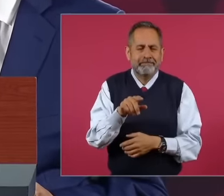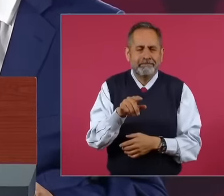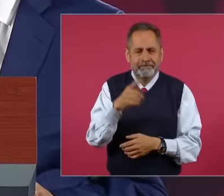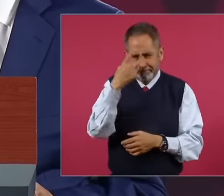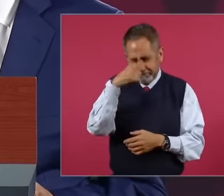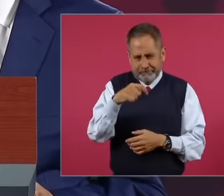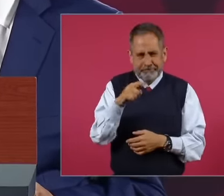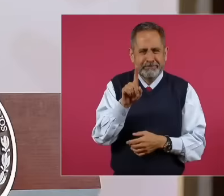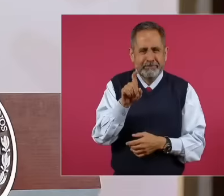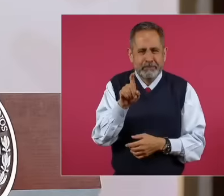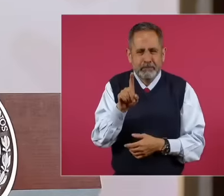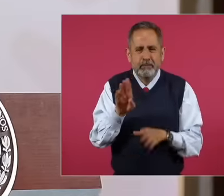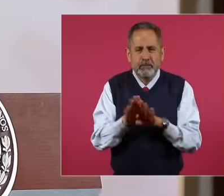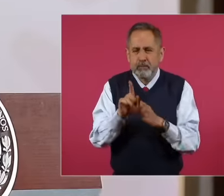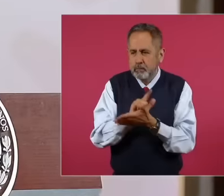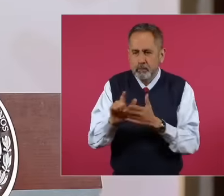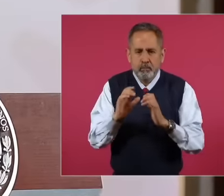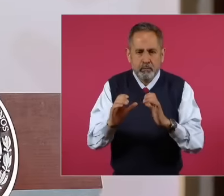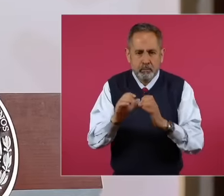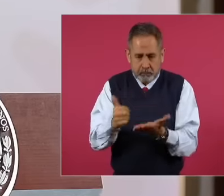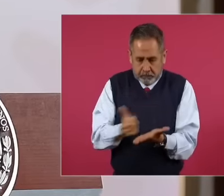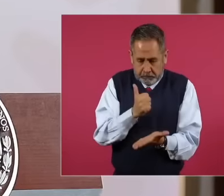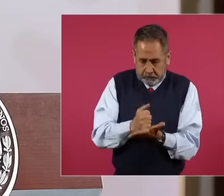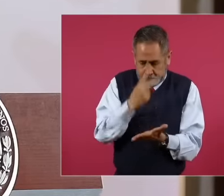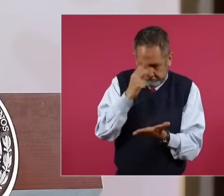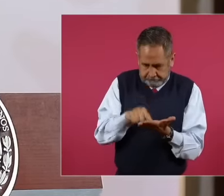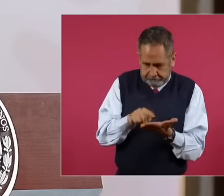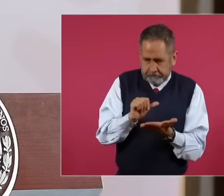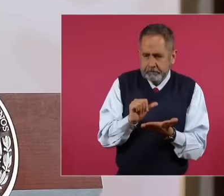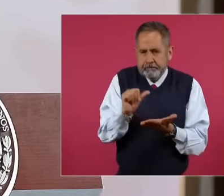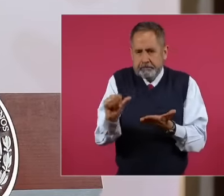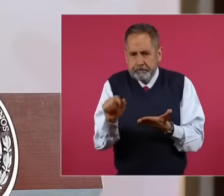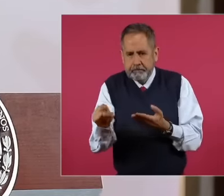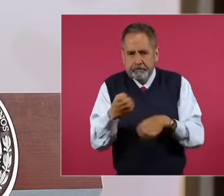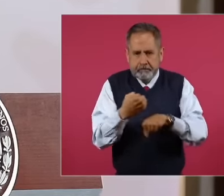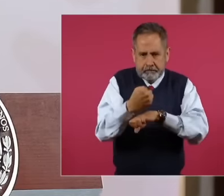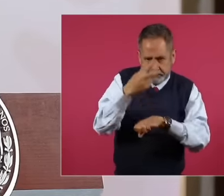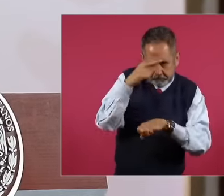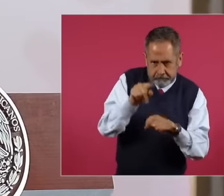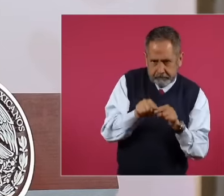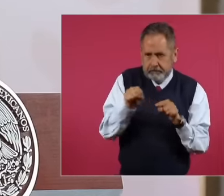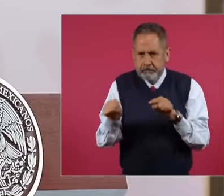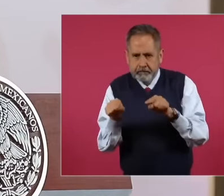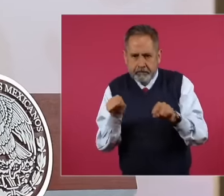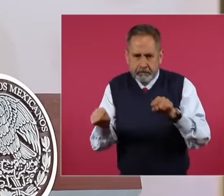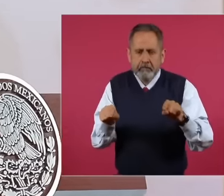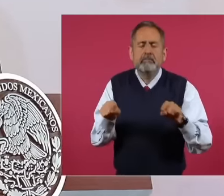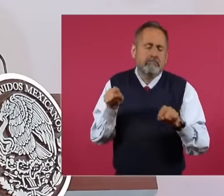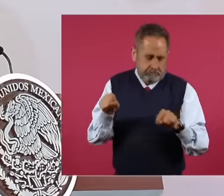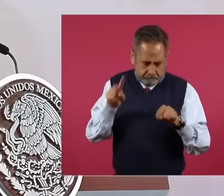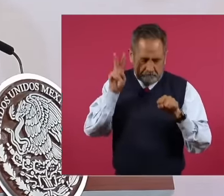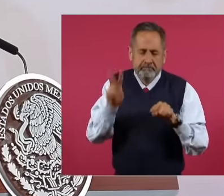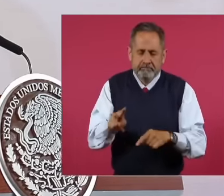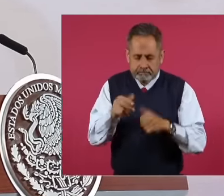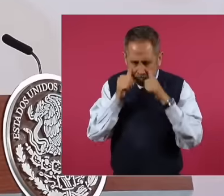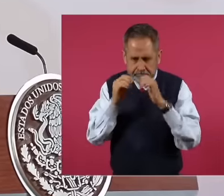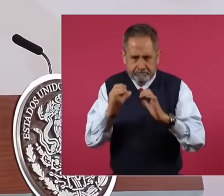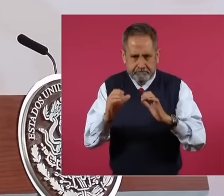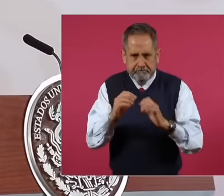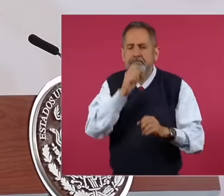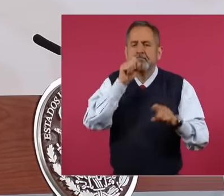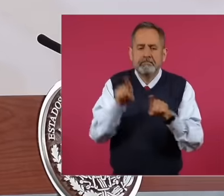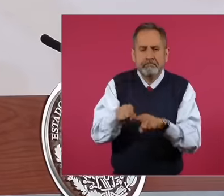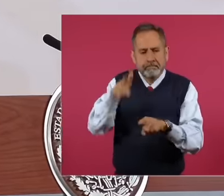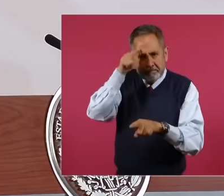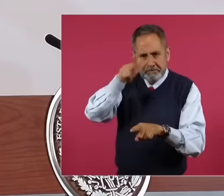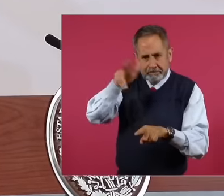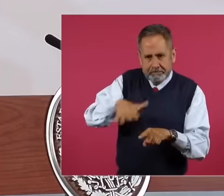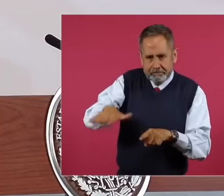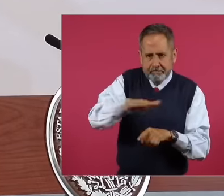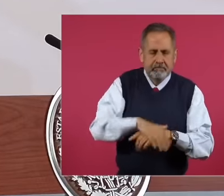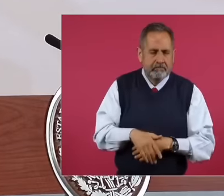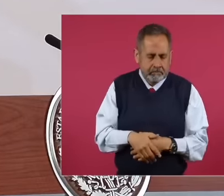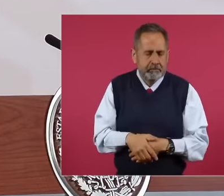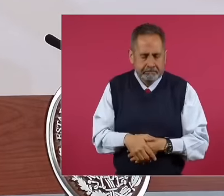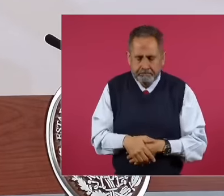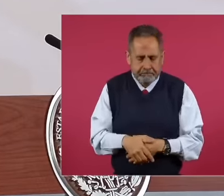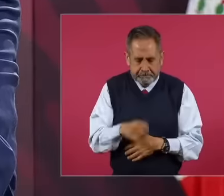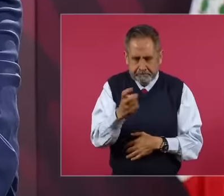waters of Mexico City, the state of Mexico and Hidalgo is a matter that must be seen comprehensively.